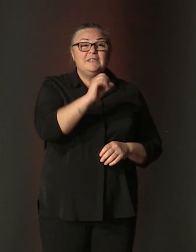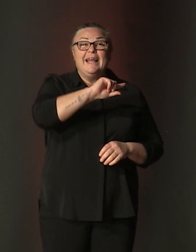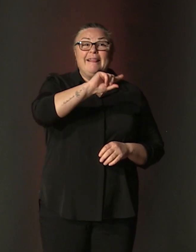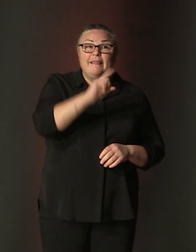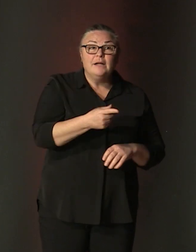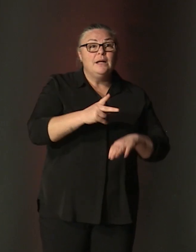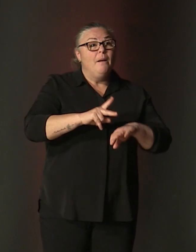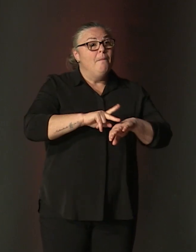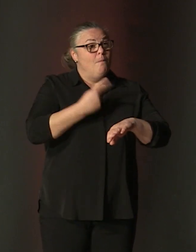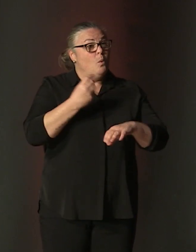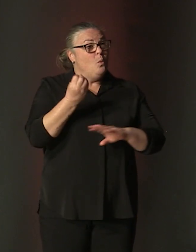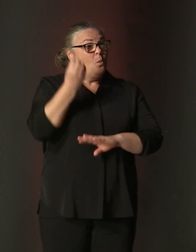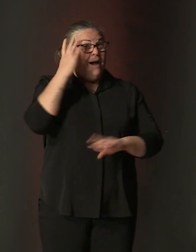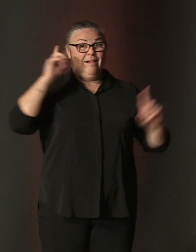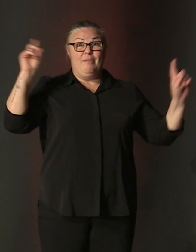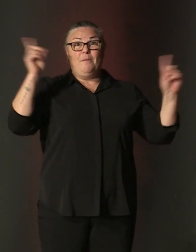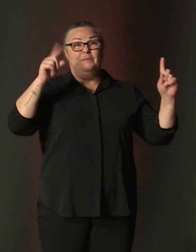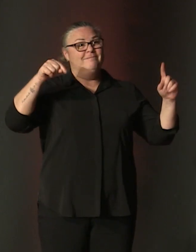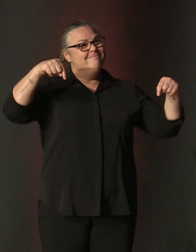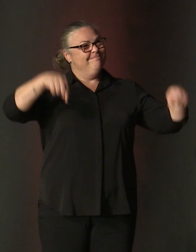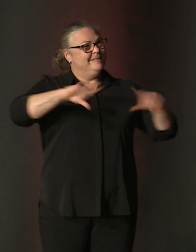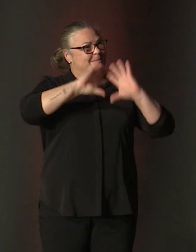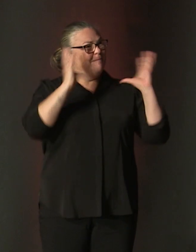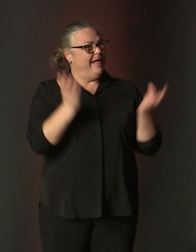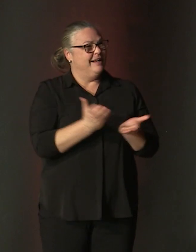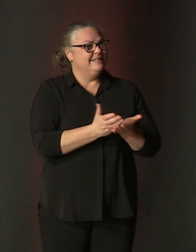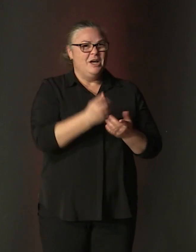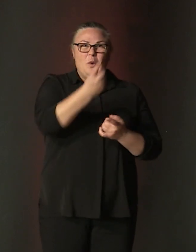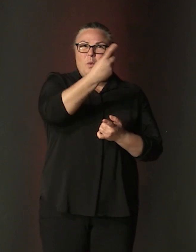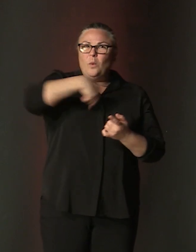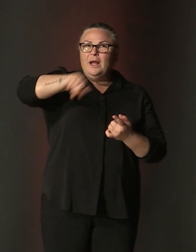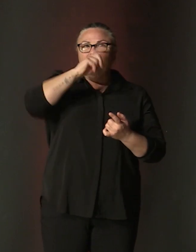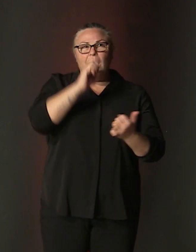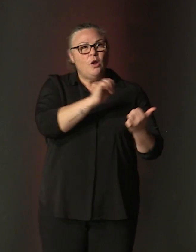There were once 250,000 blue whales on our planet.